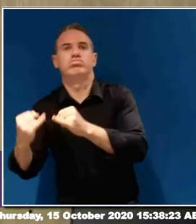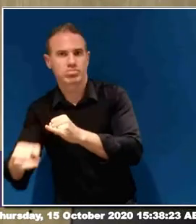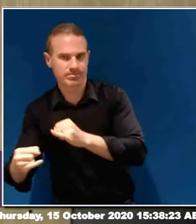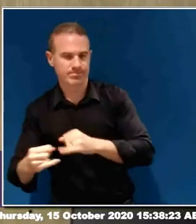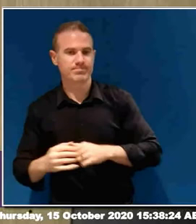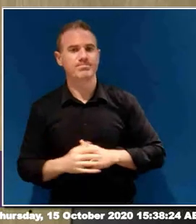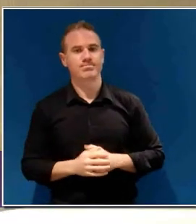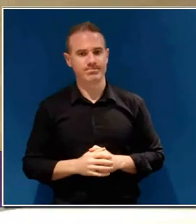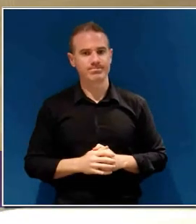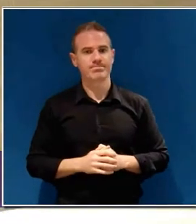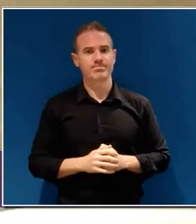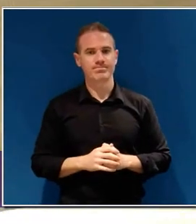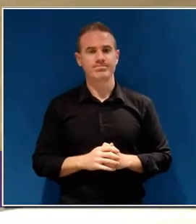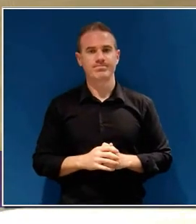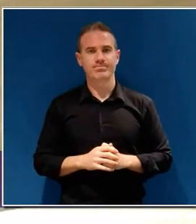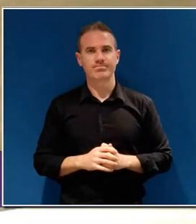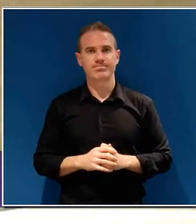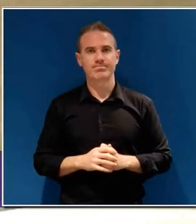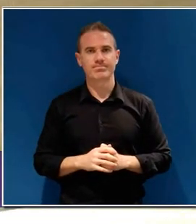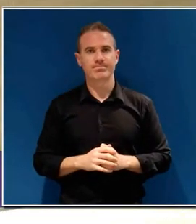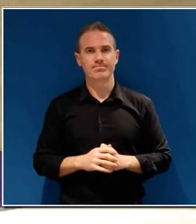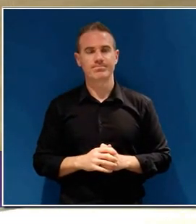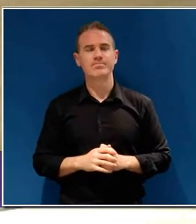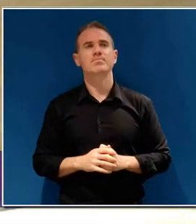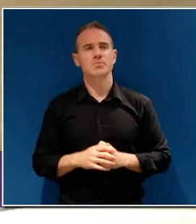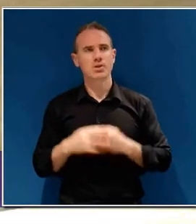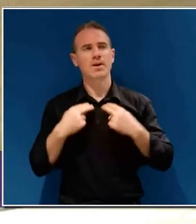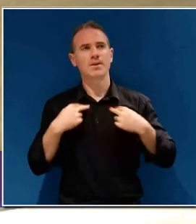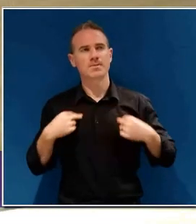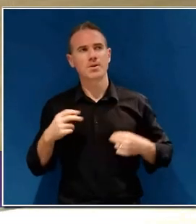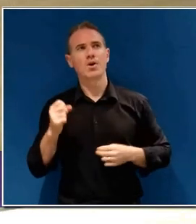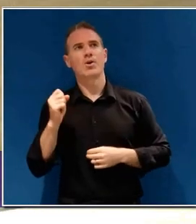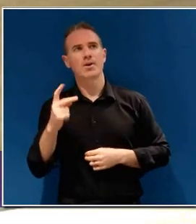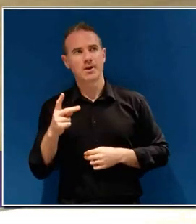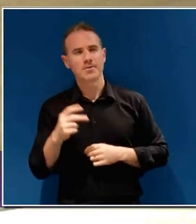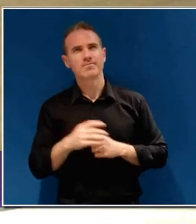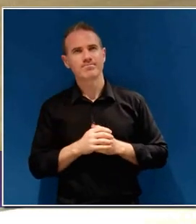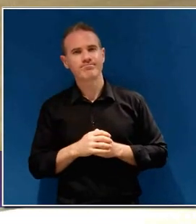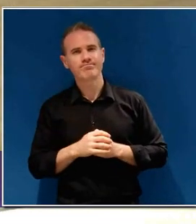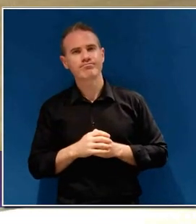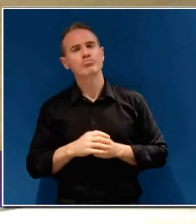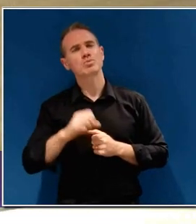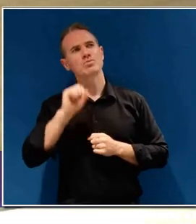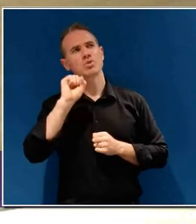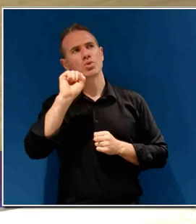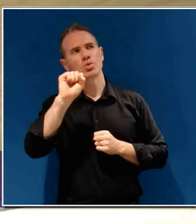What, if anything, did your research indicate as to whether a suspension